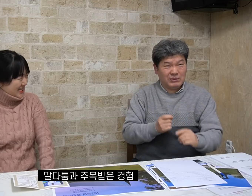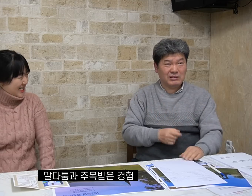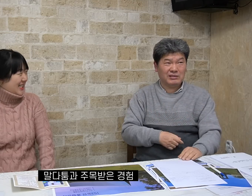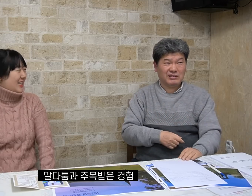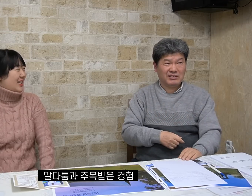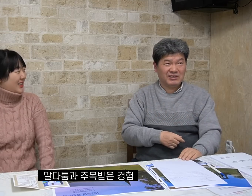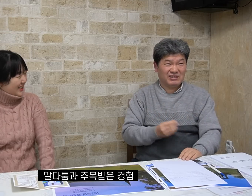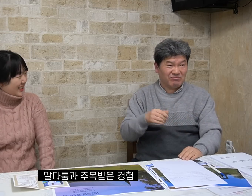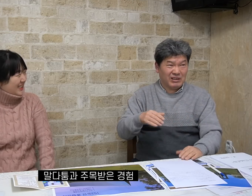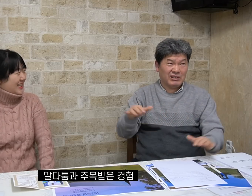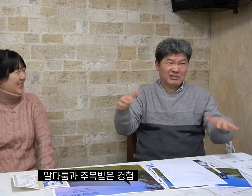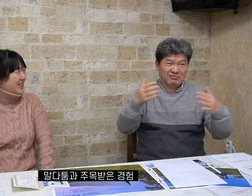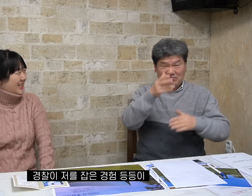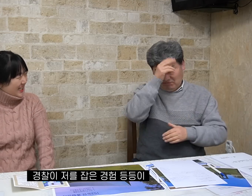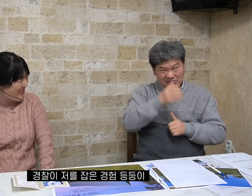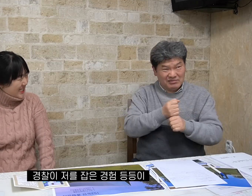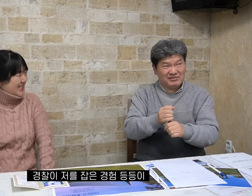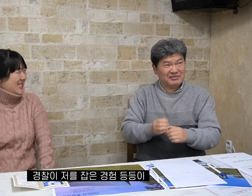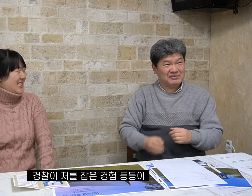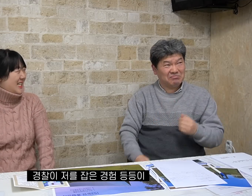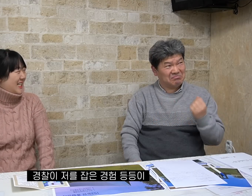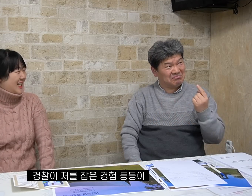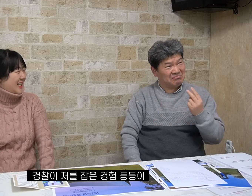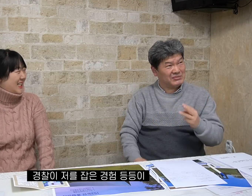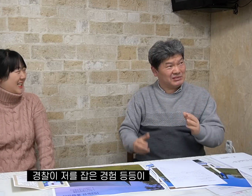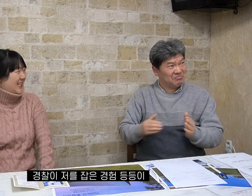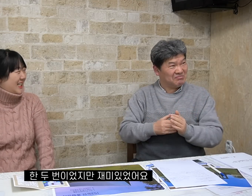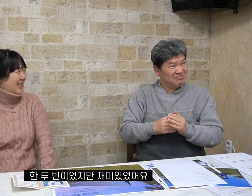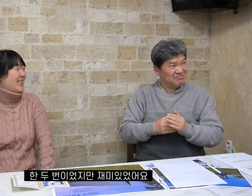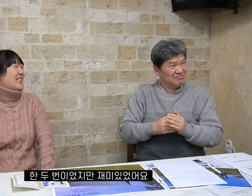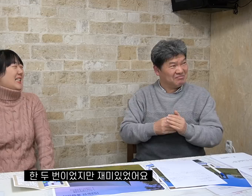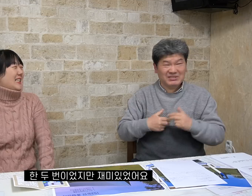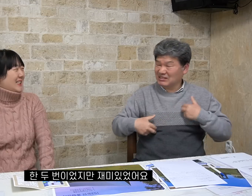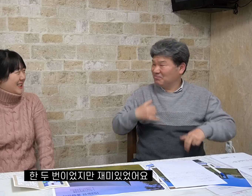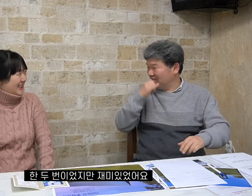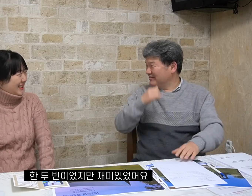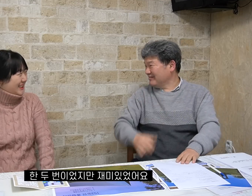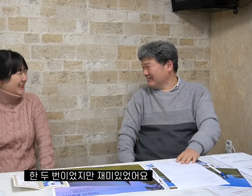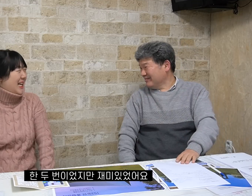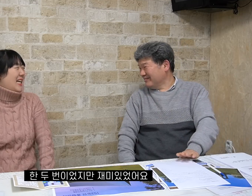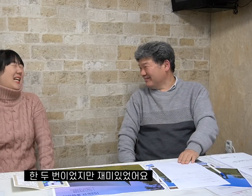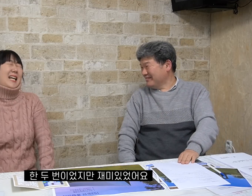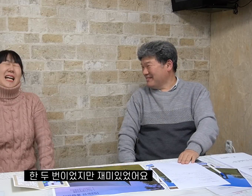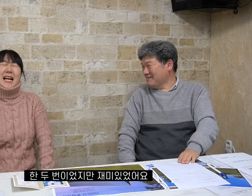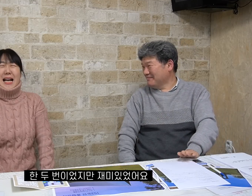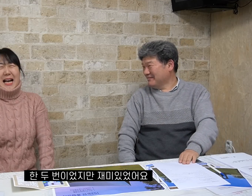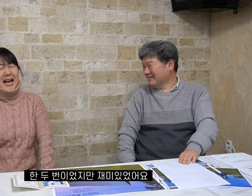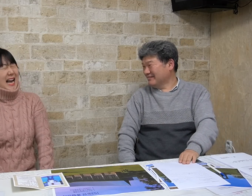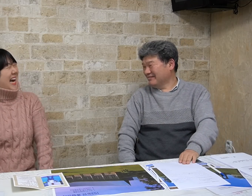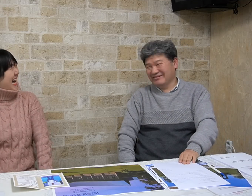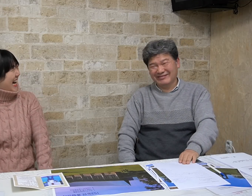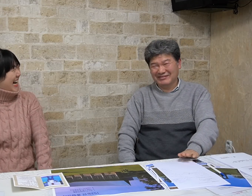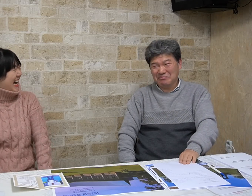There were only one or two fights, getting noticed, and the police caught me, but it was fun.